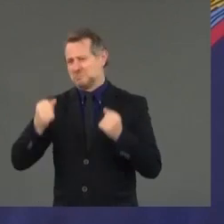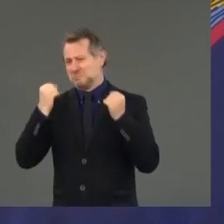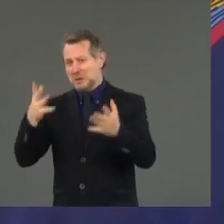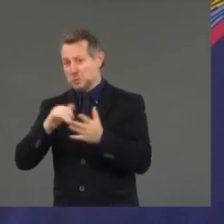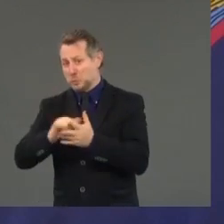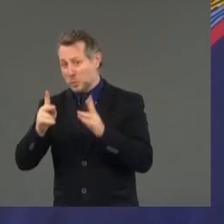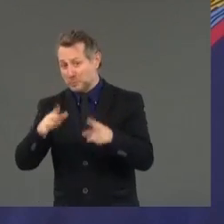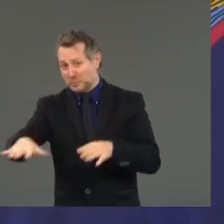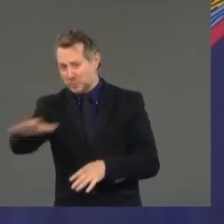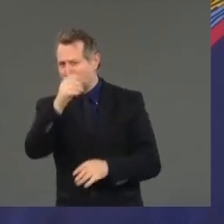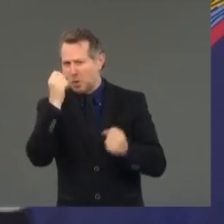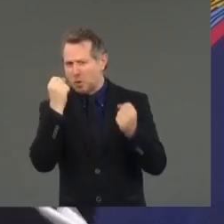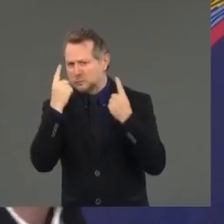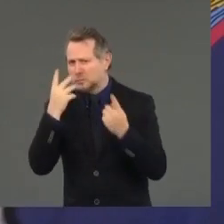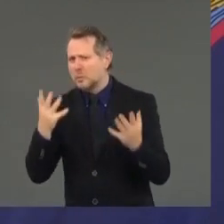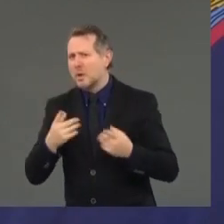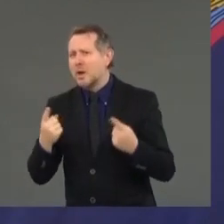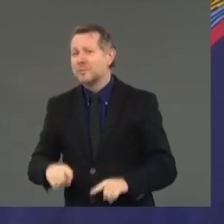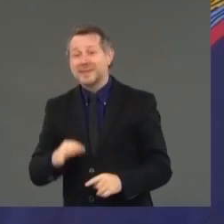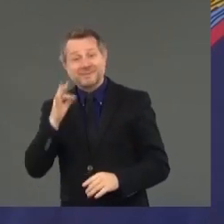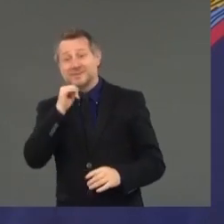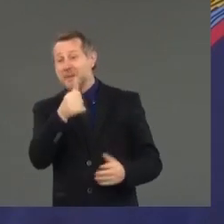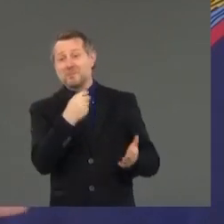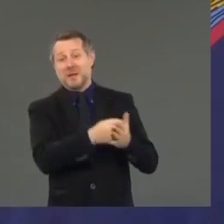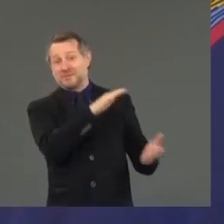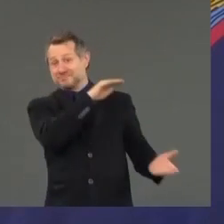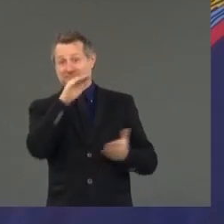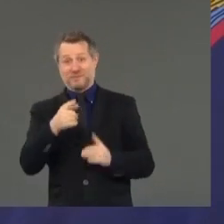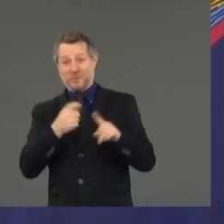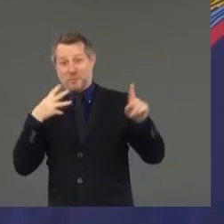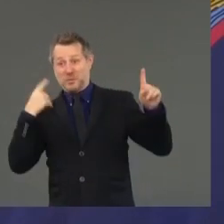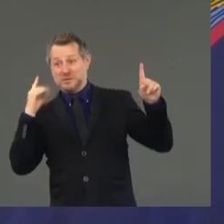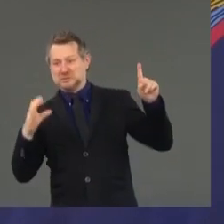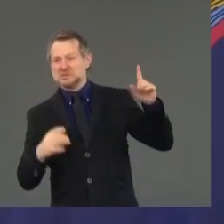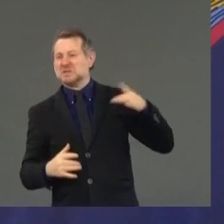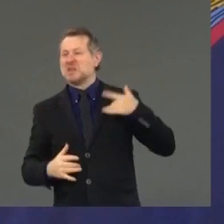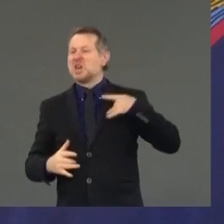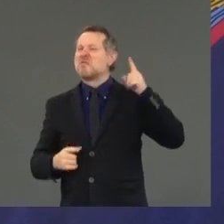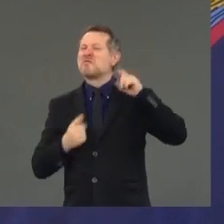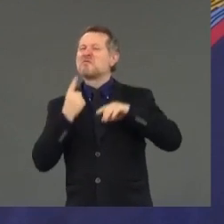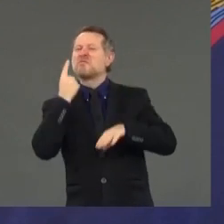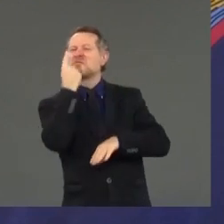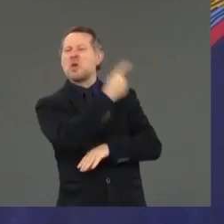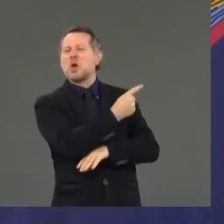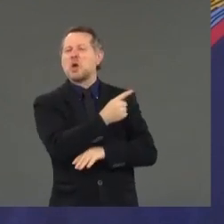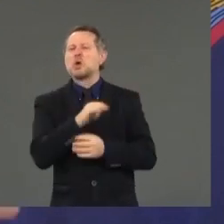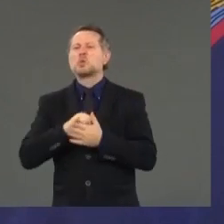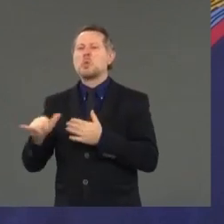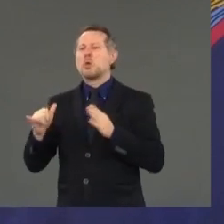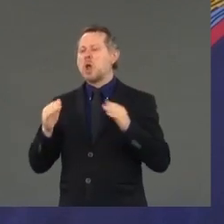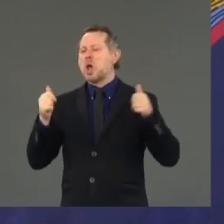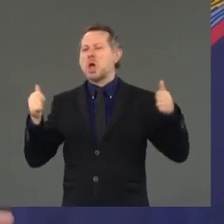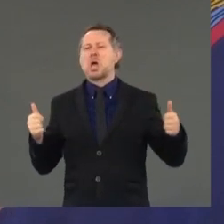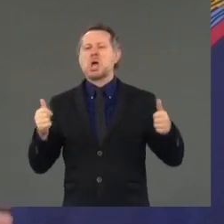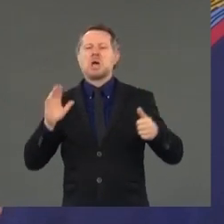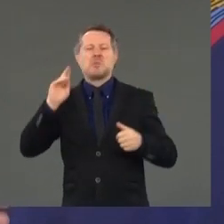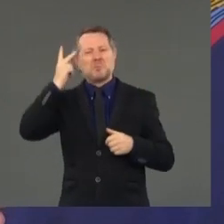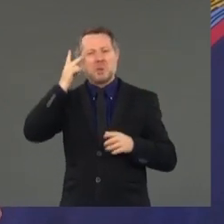MAKE SURE NEW YORKERS KNOW WHAT WILL HAPPEN.